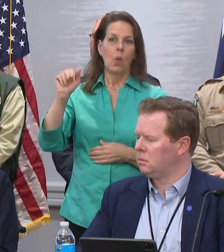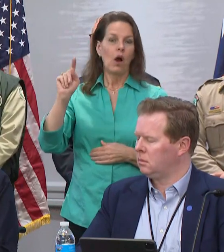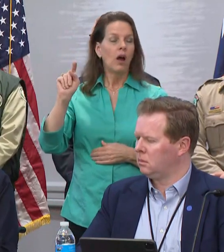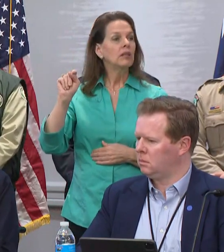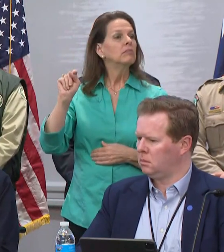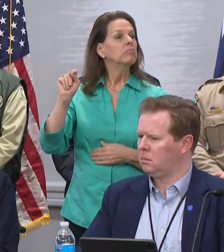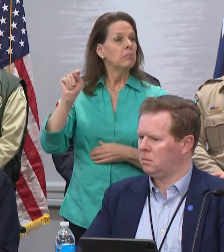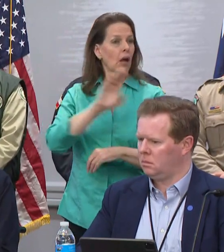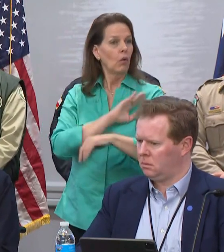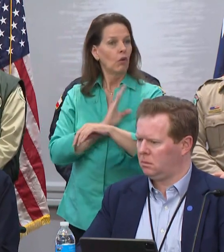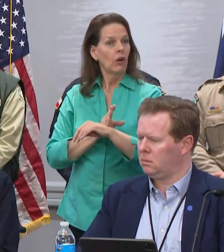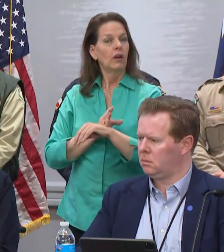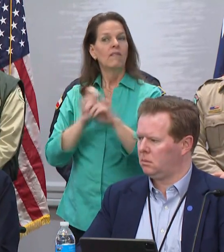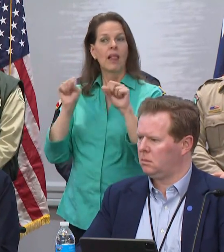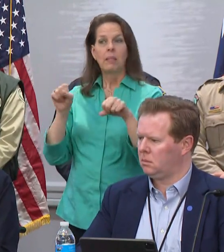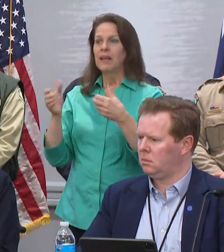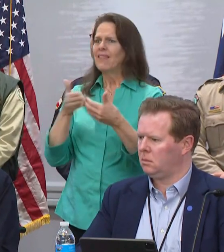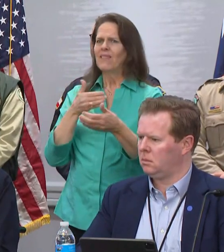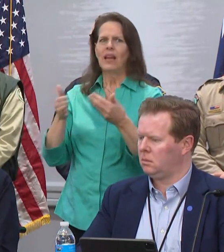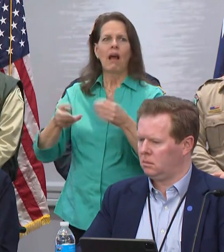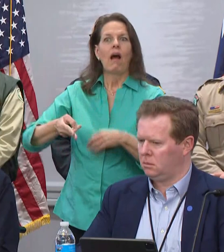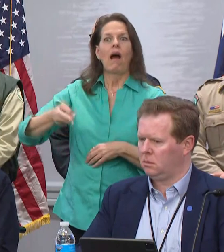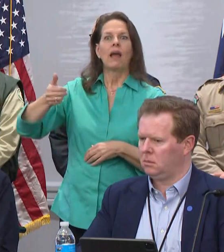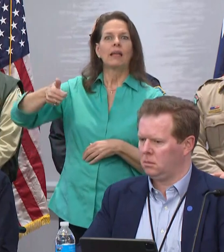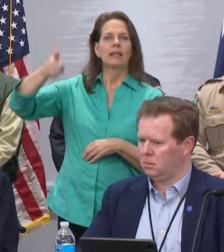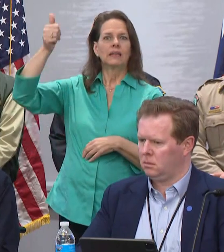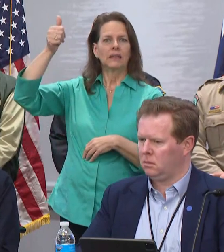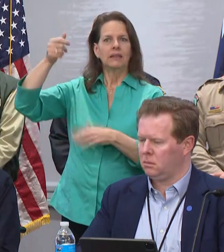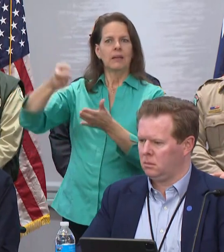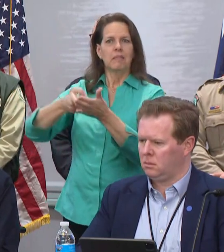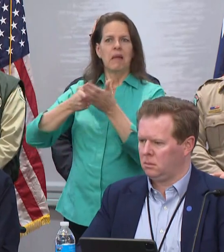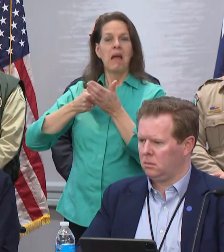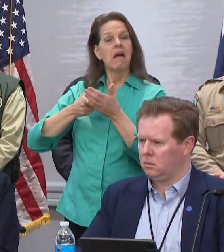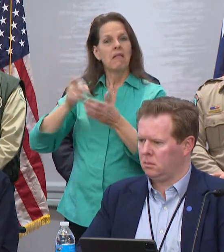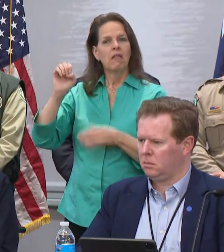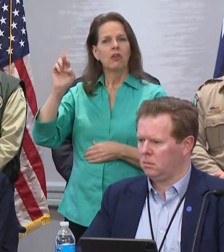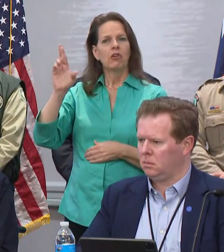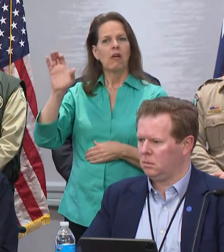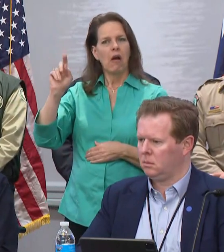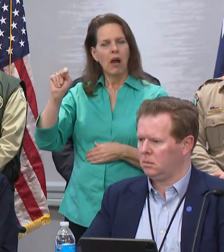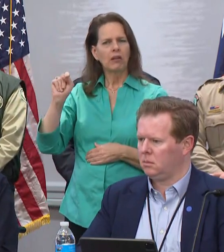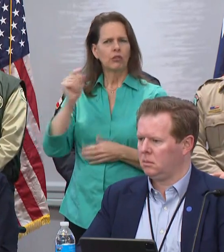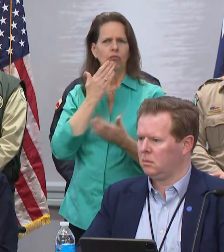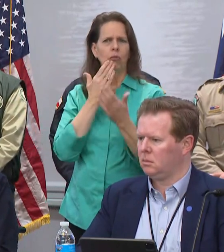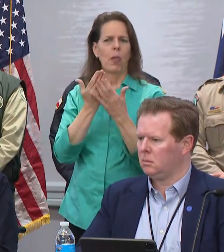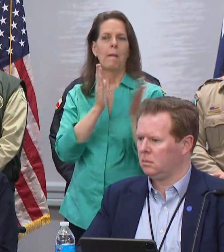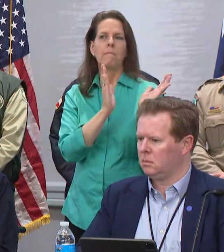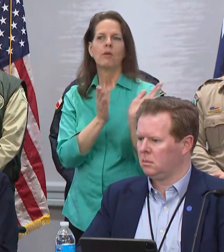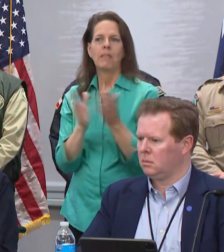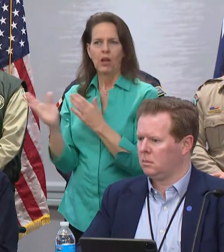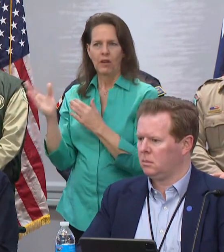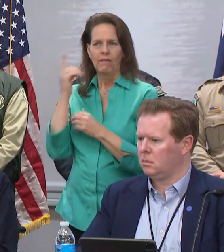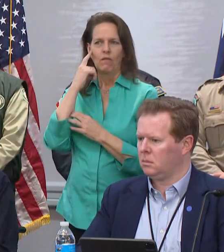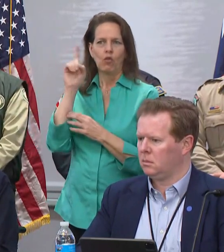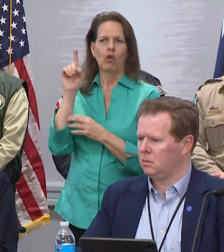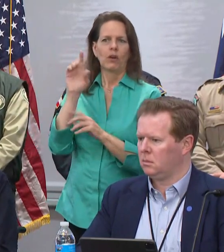even at the time of highest demand. So Irkut is well prepared for conditions as they currently stand,